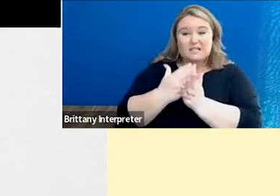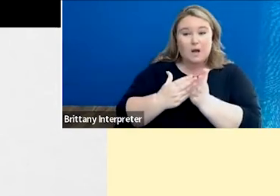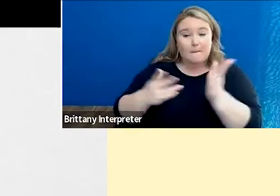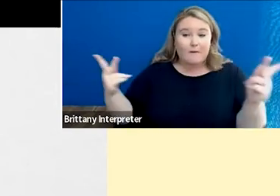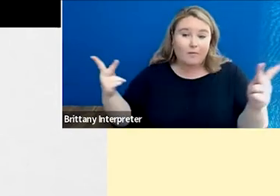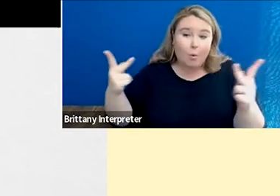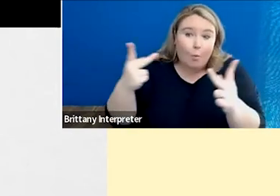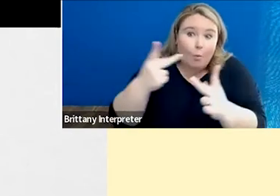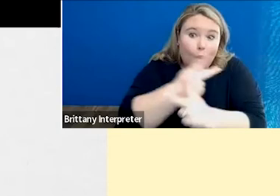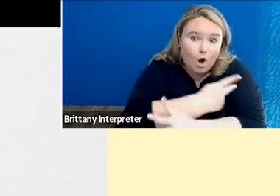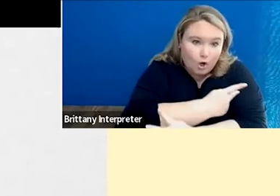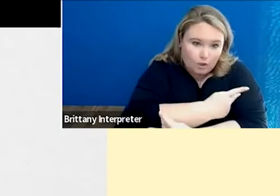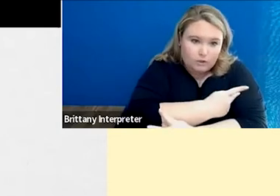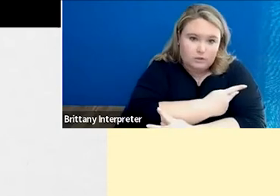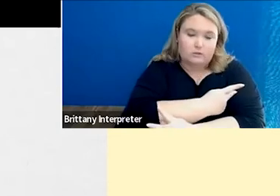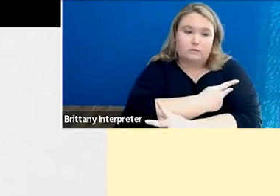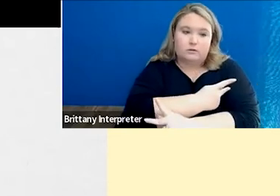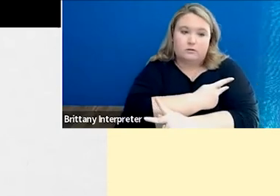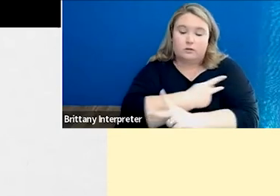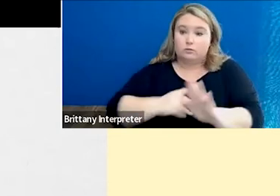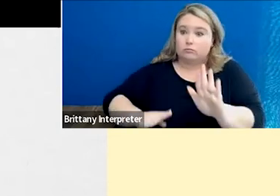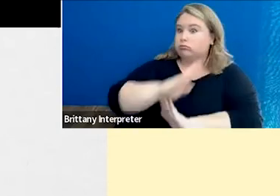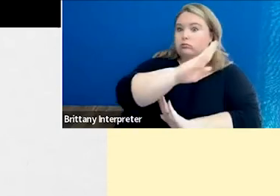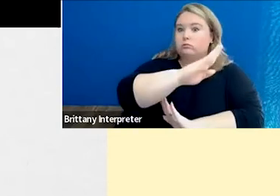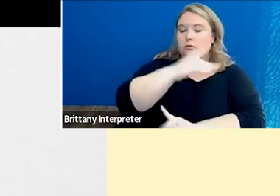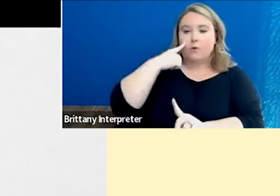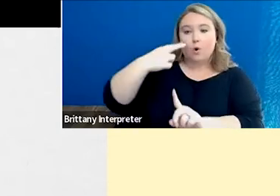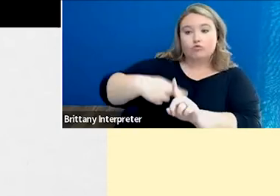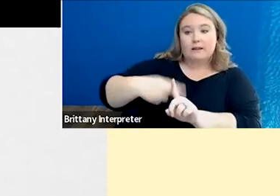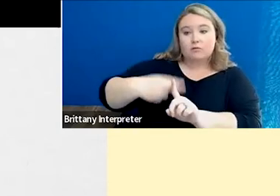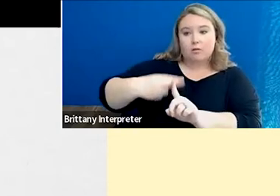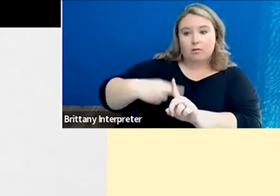in rental increases in the nation and especially in Miami.